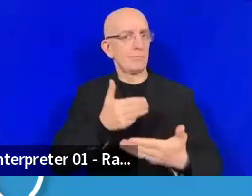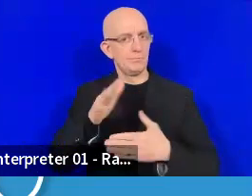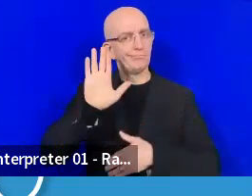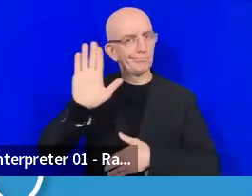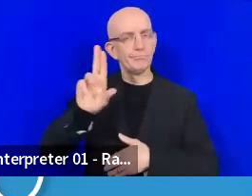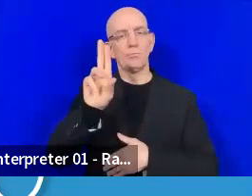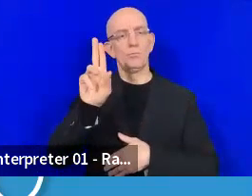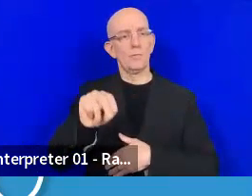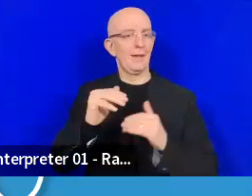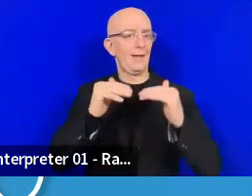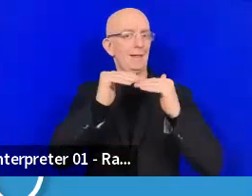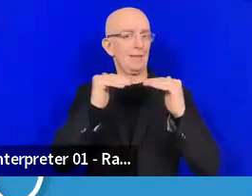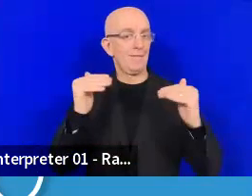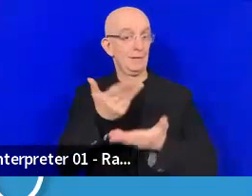that took place in January and February.